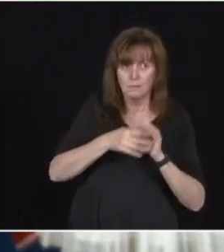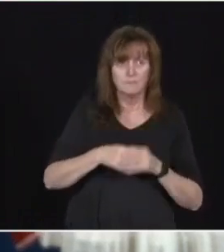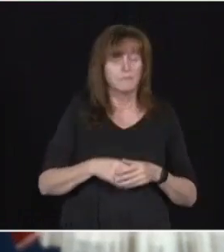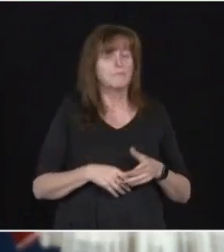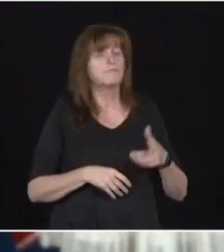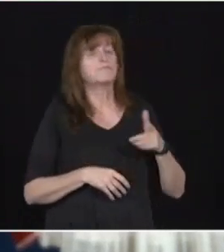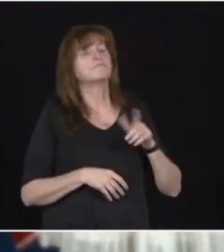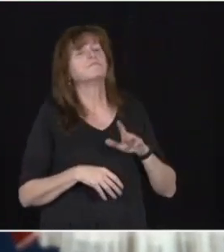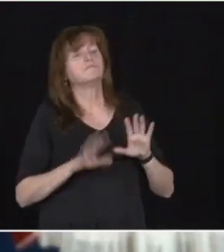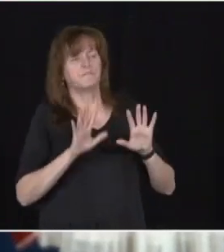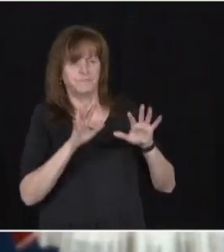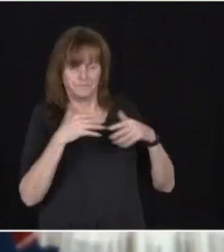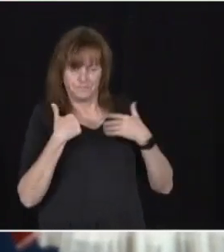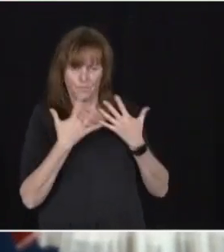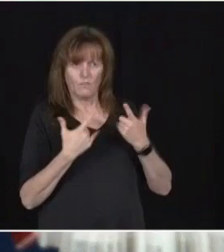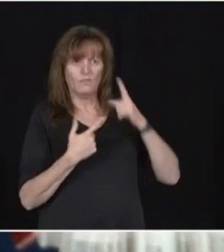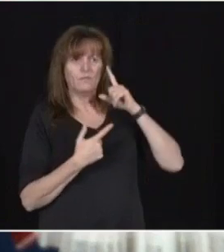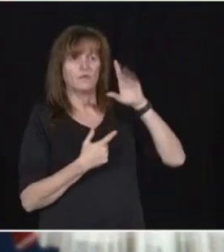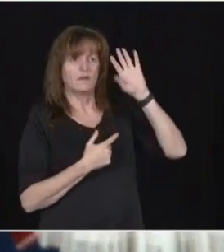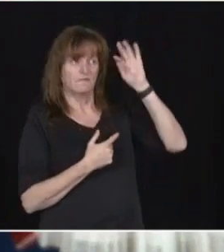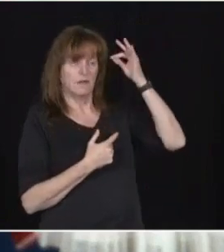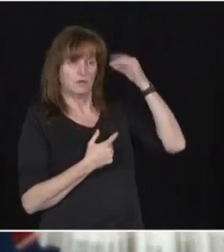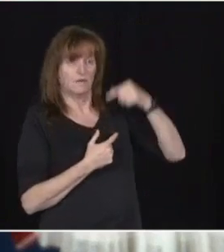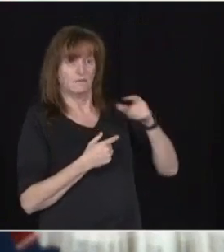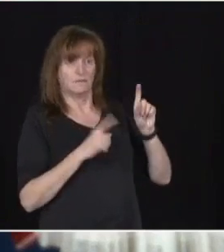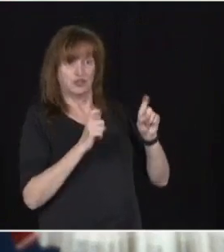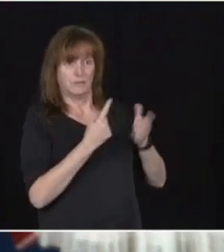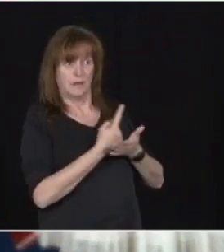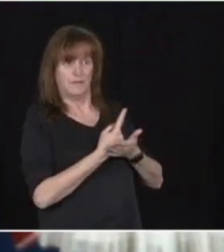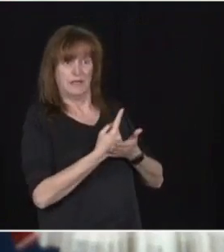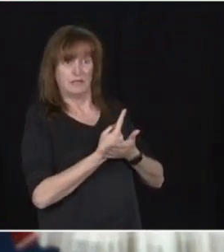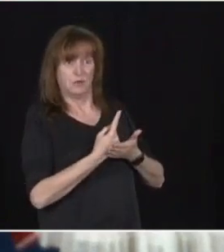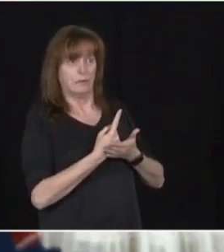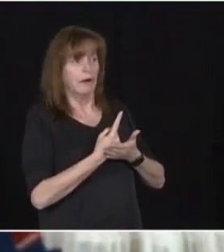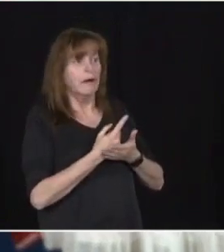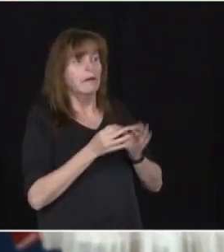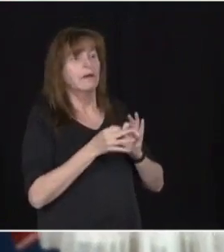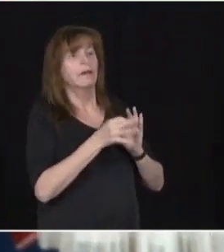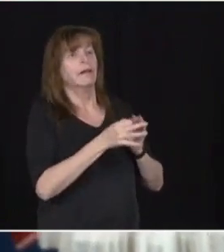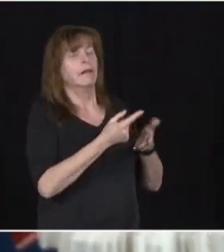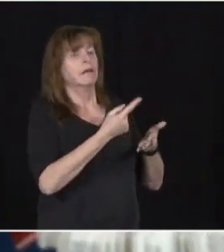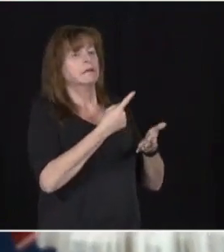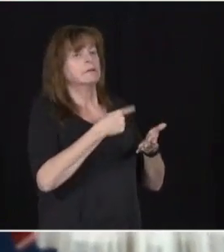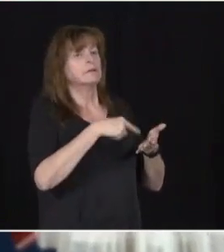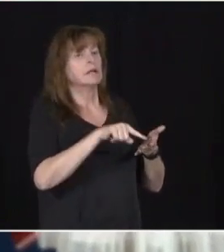We are waiting for the federal government. That's not a shot against the federal government